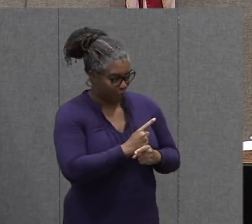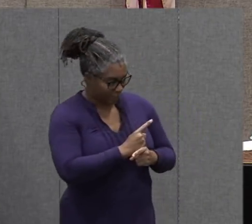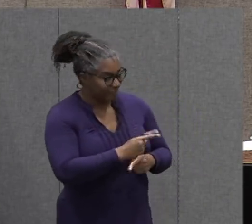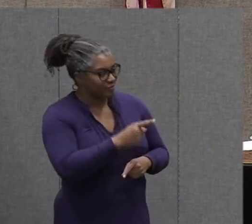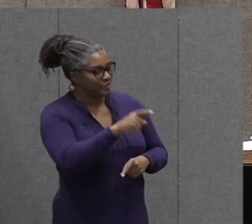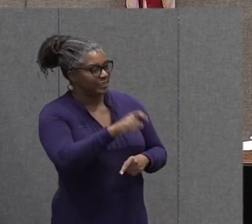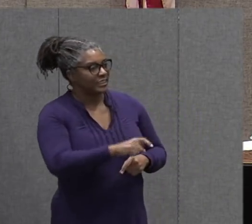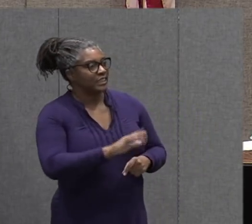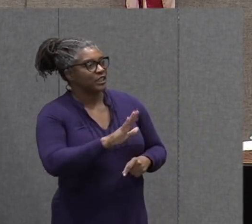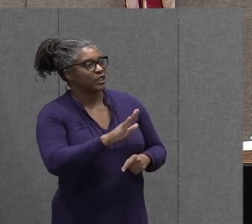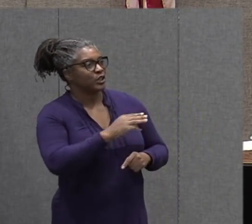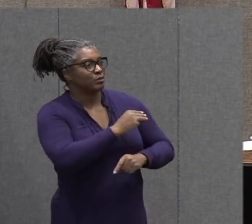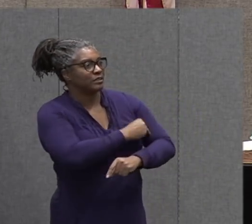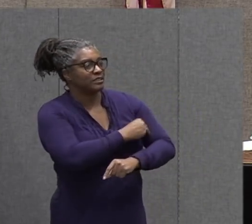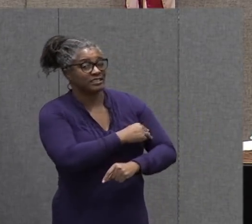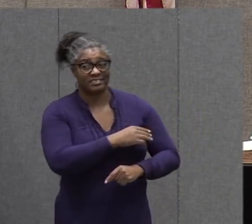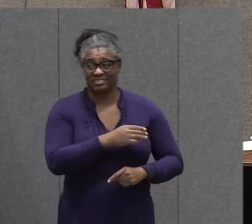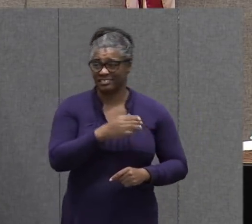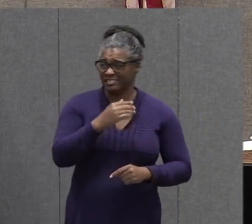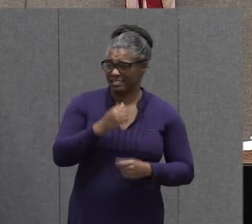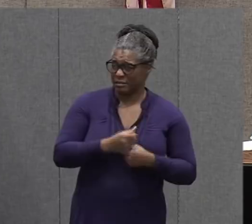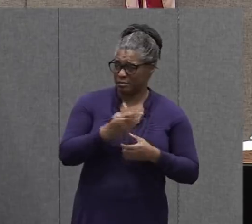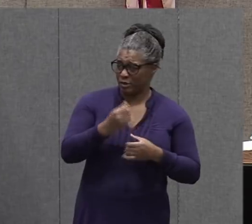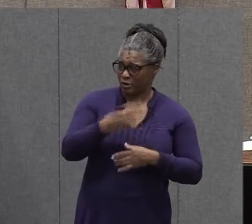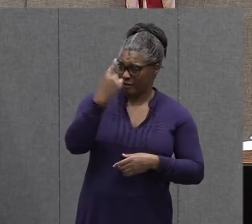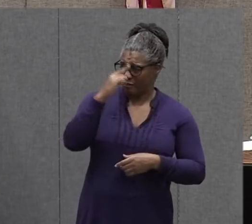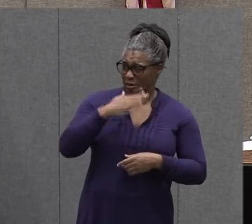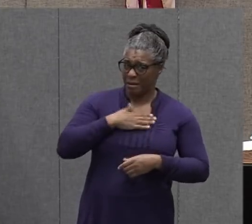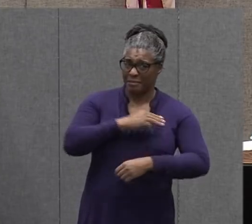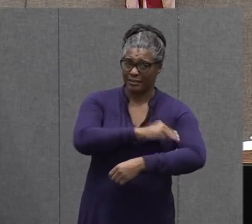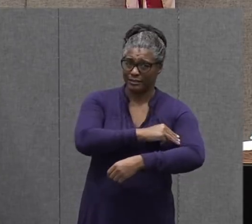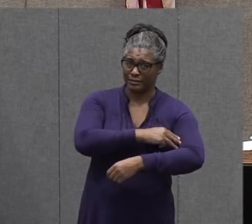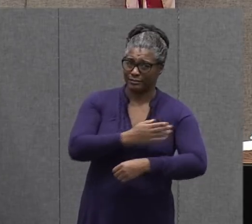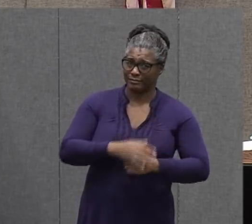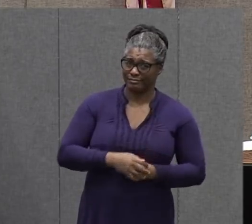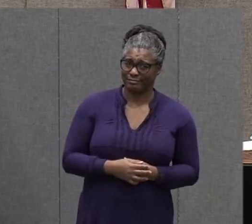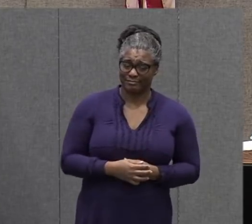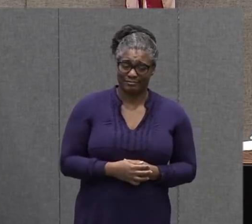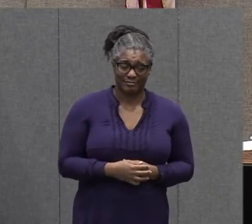[Mr. R] Poetry is for my muscles. [Miss Garcia]